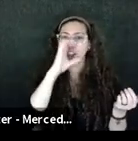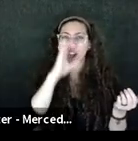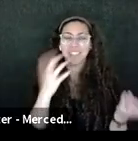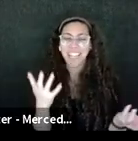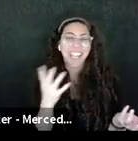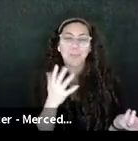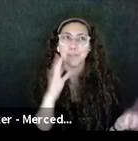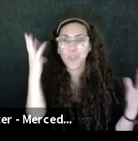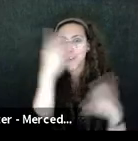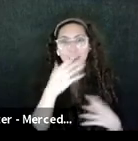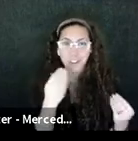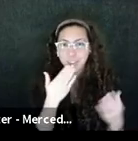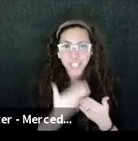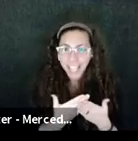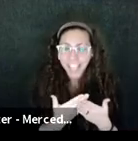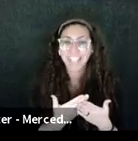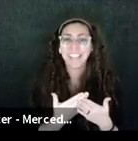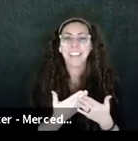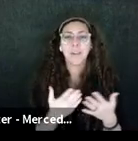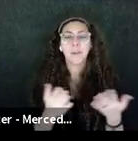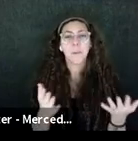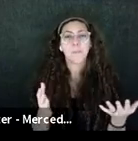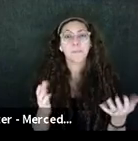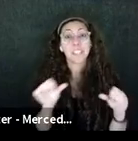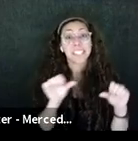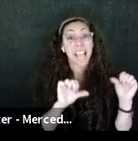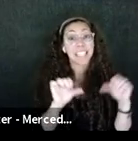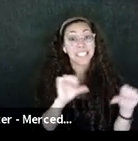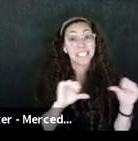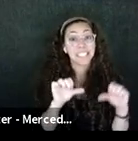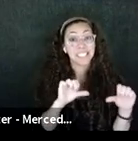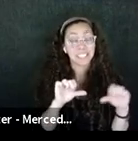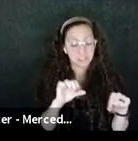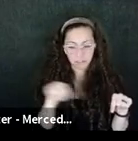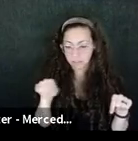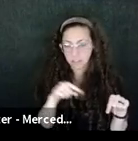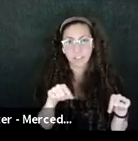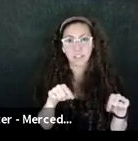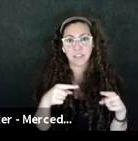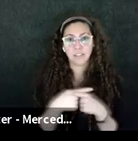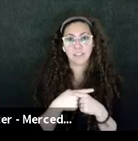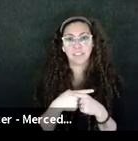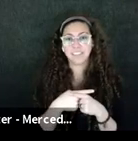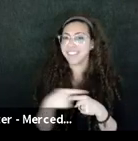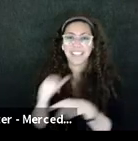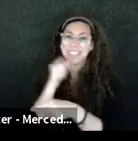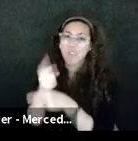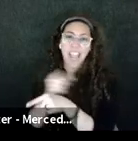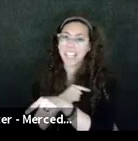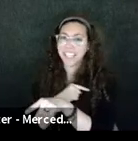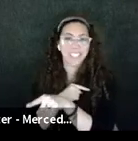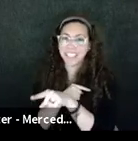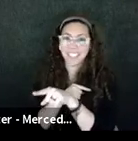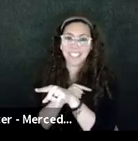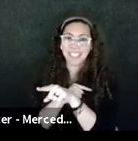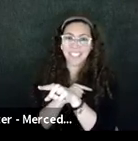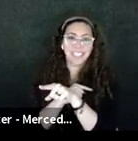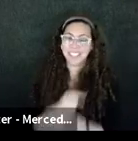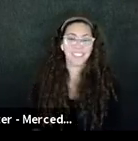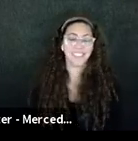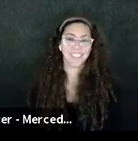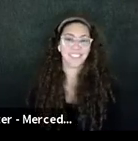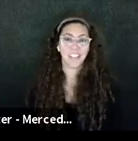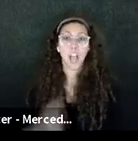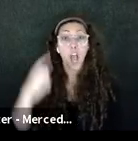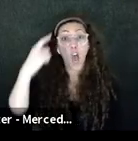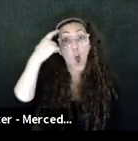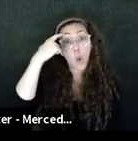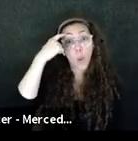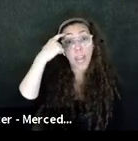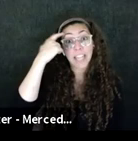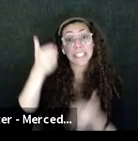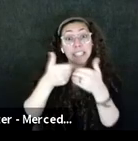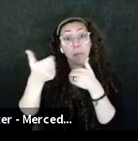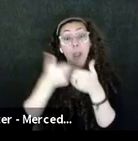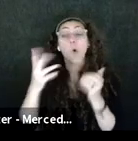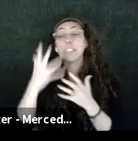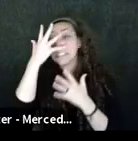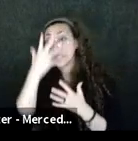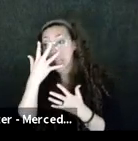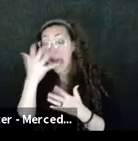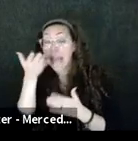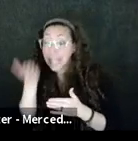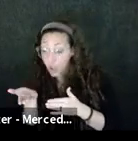Jason Williams: But what science has told us now is that that's completely inaccurate and our brains don't have that localization of oh you're sadnesses here. And if you're born with it and it's developed a kind of thing.